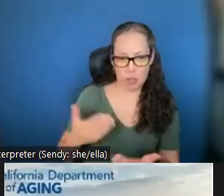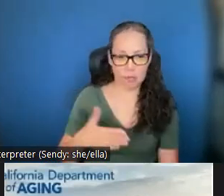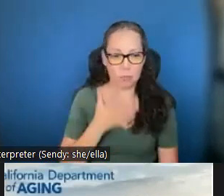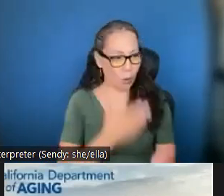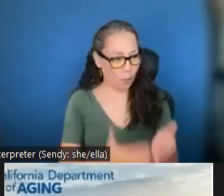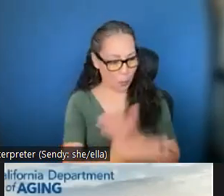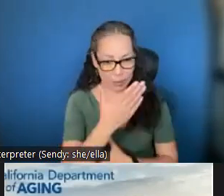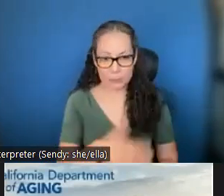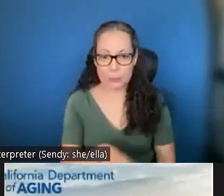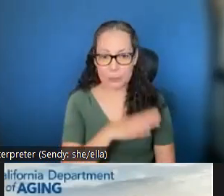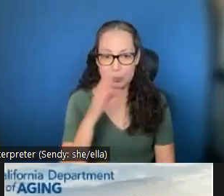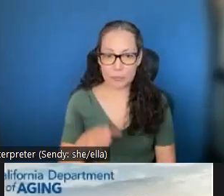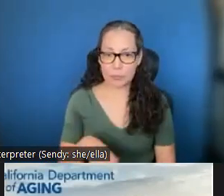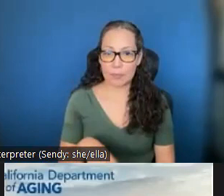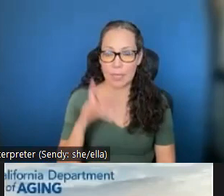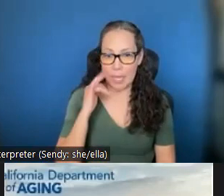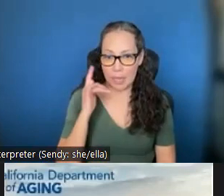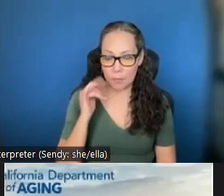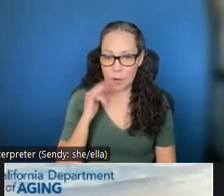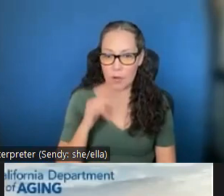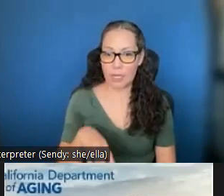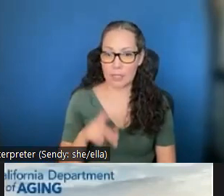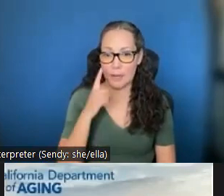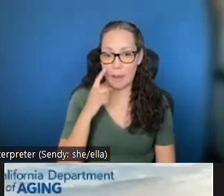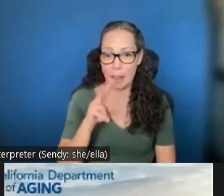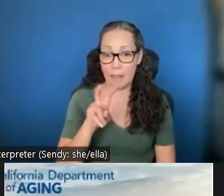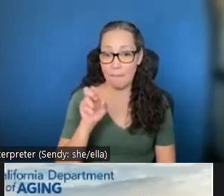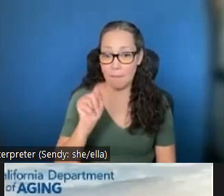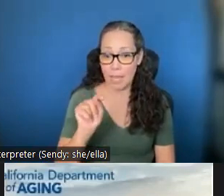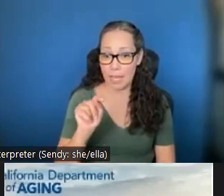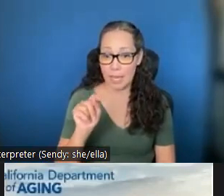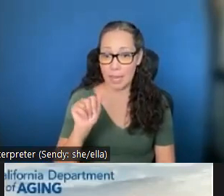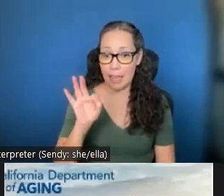have calvet California Department of Veterans Affairs good morning my name is David Lawrence